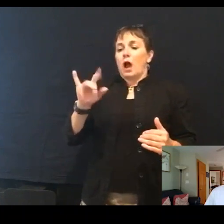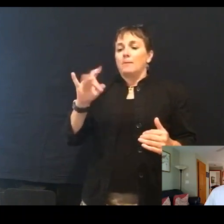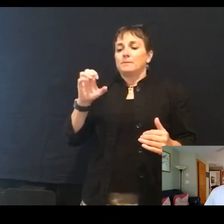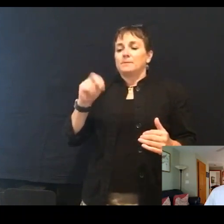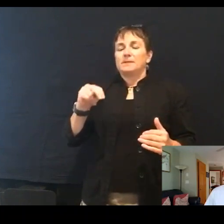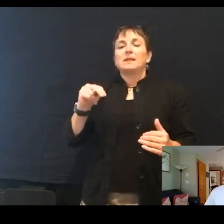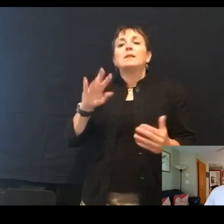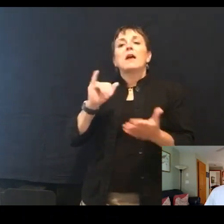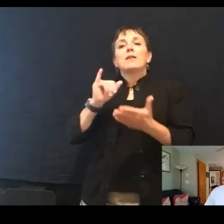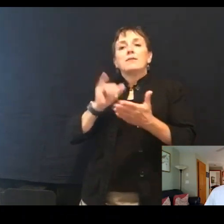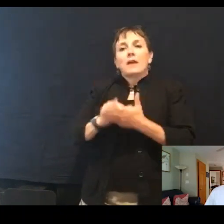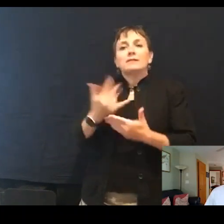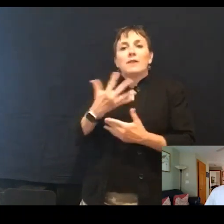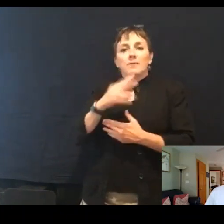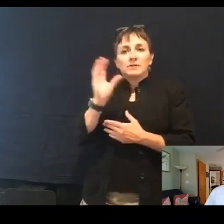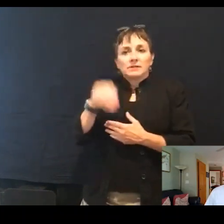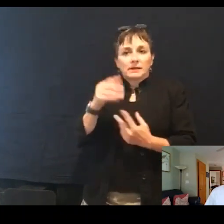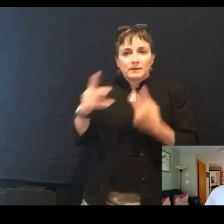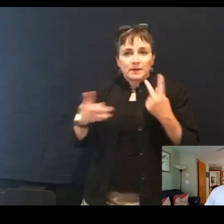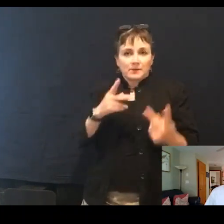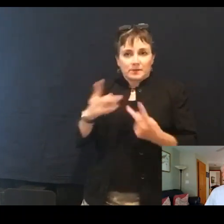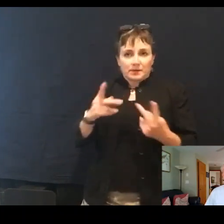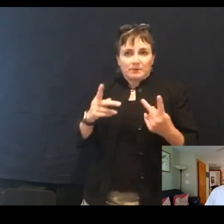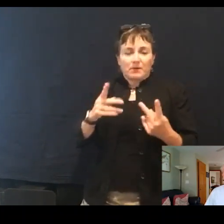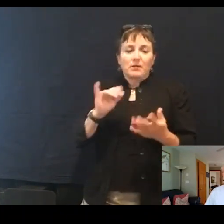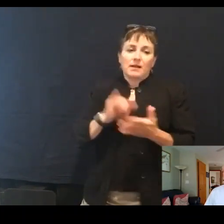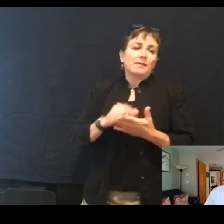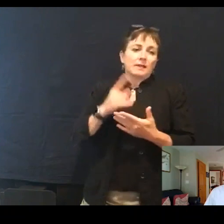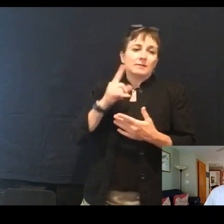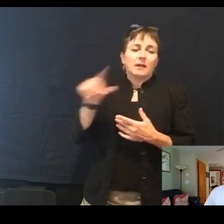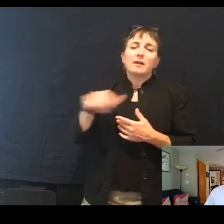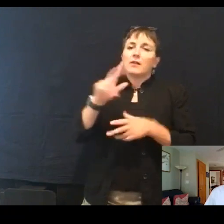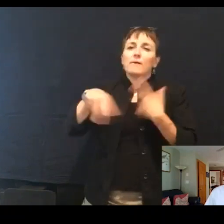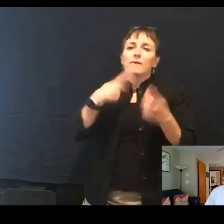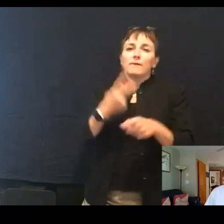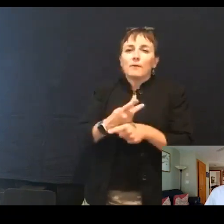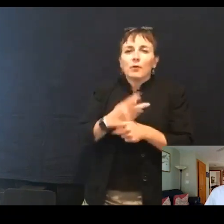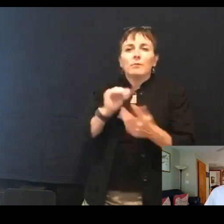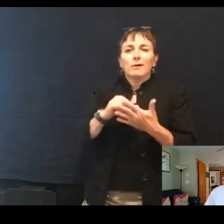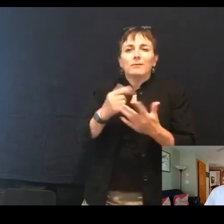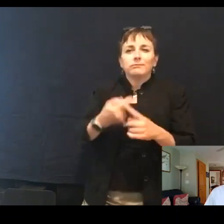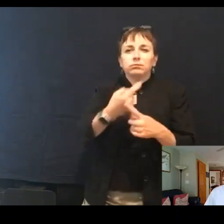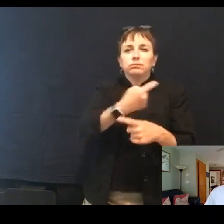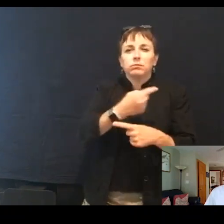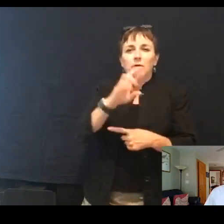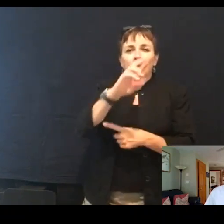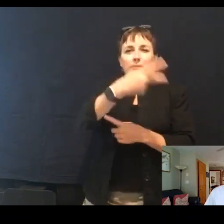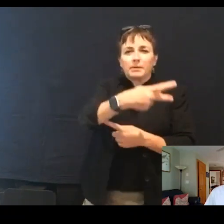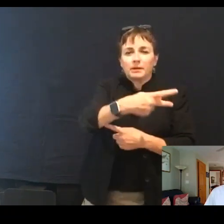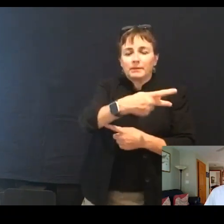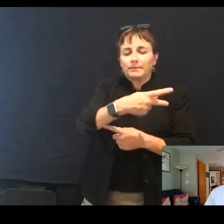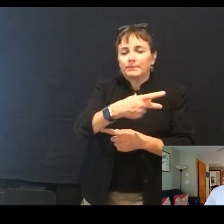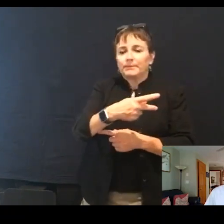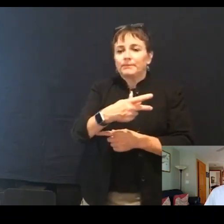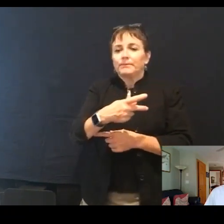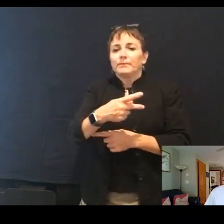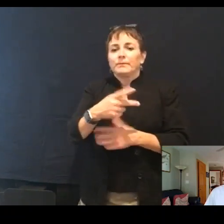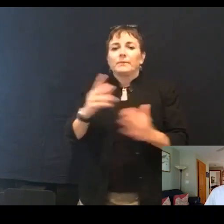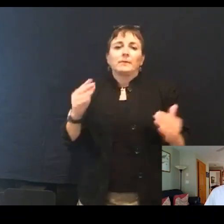which, again, accounted for 5% of people. And that accounts for another form of autosomal dominant retinitis pigmentosa.